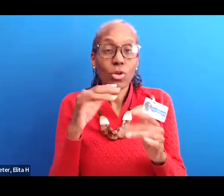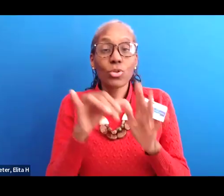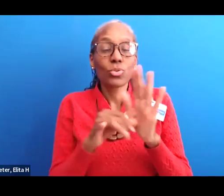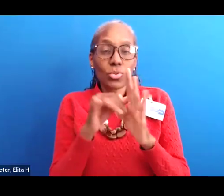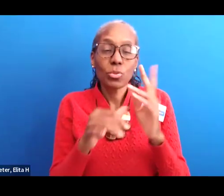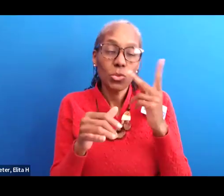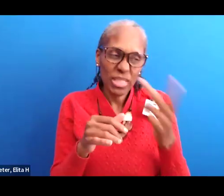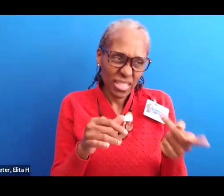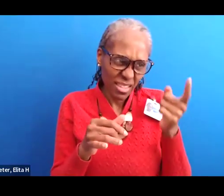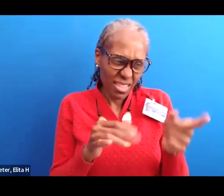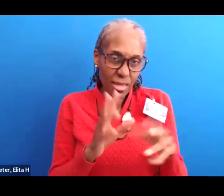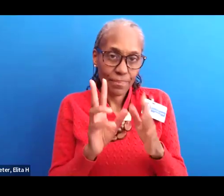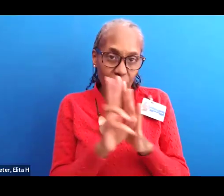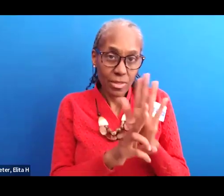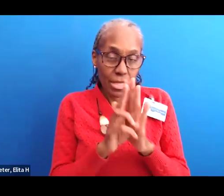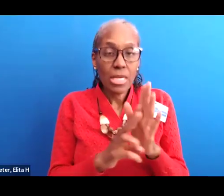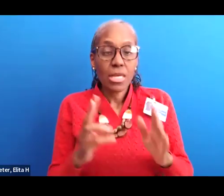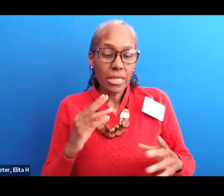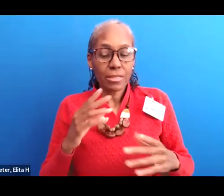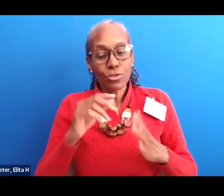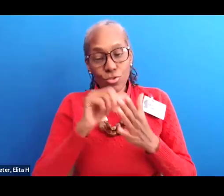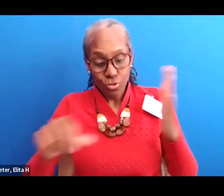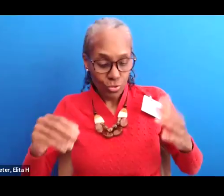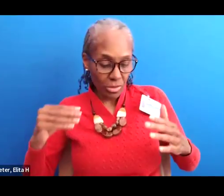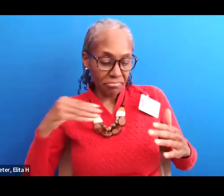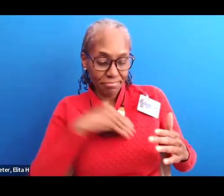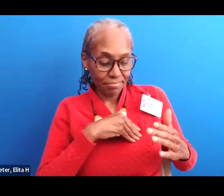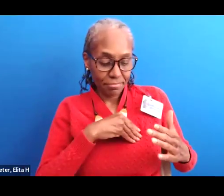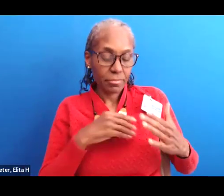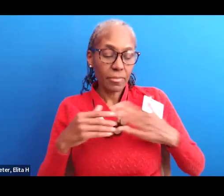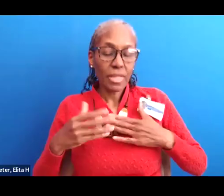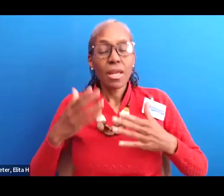That's an implant, a surgical implant that helps the diaphragm work better.